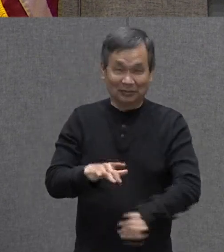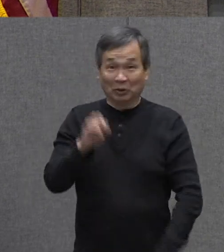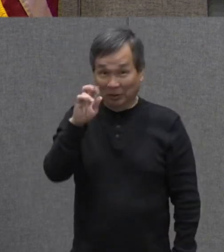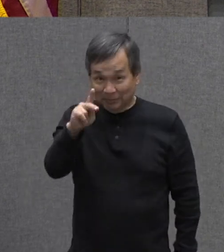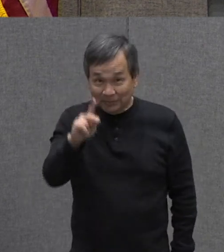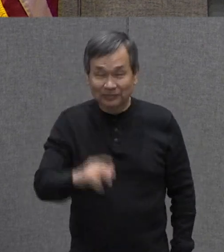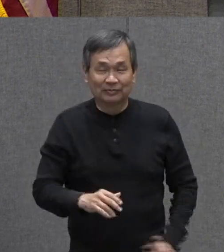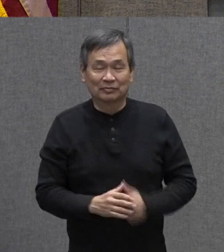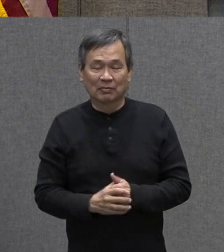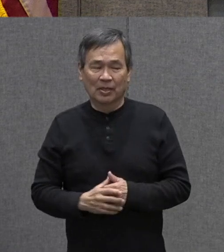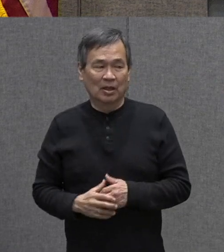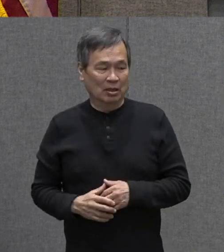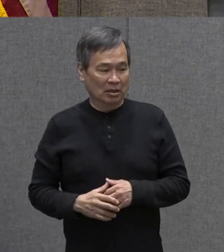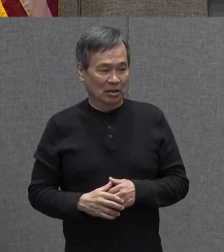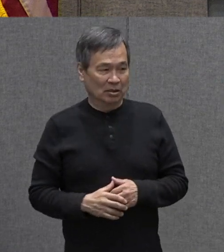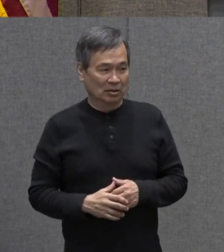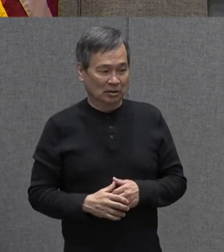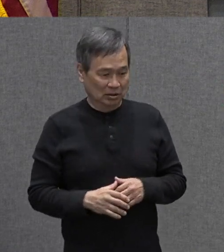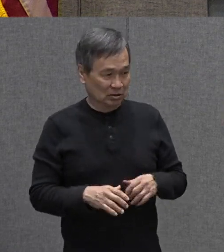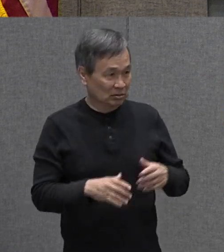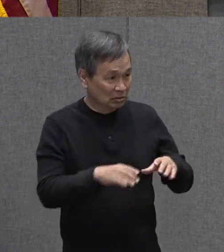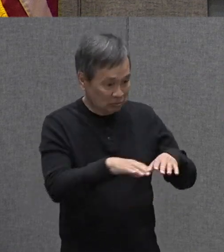Are all of these fruits the same?